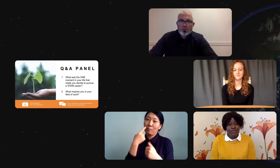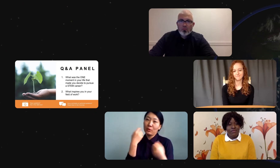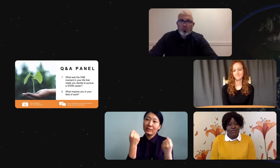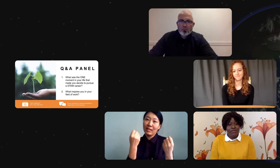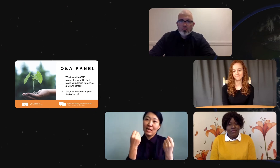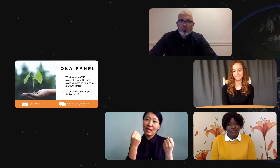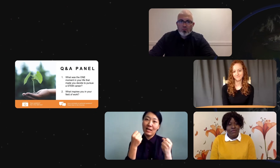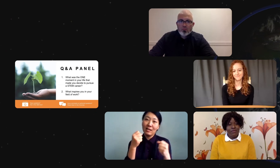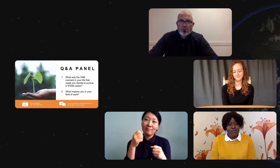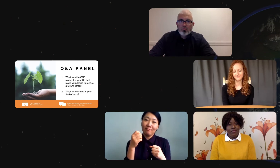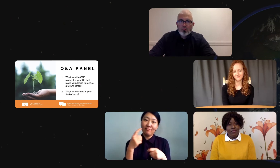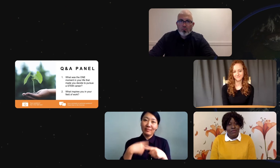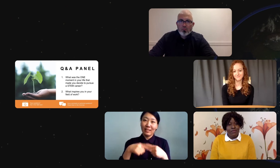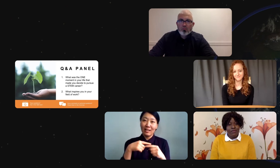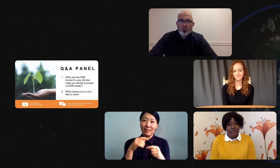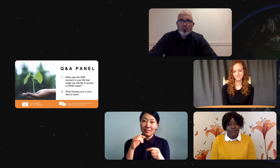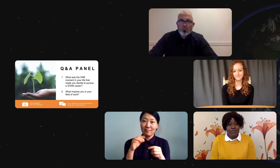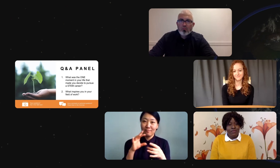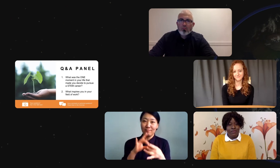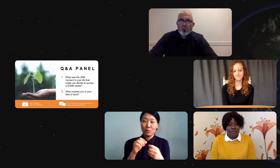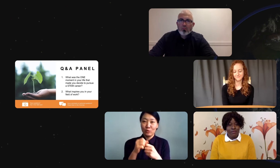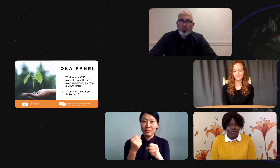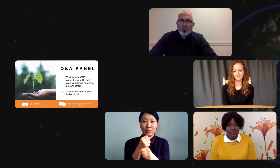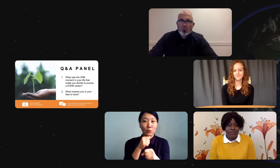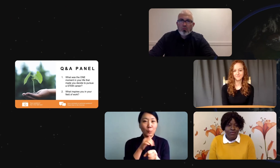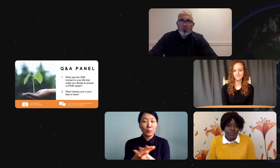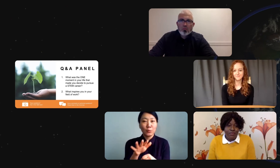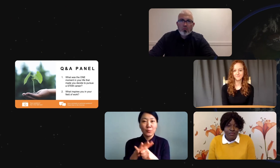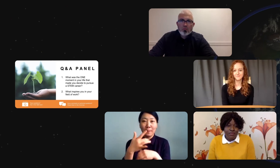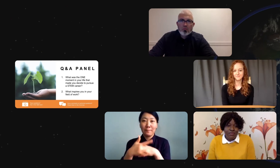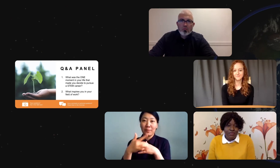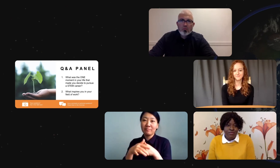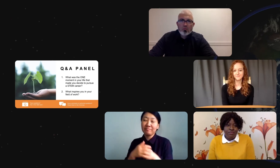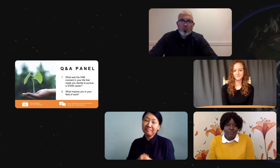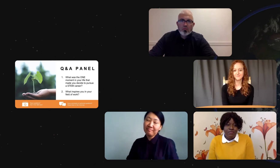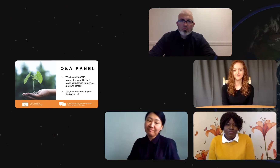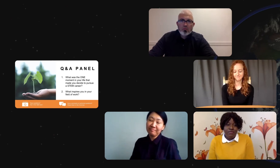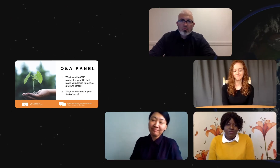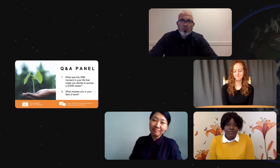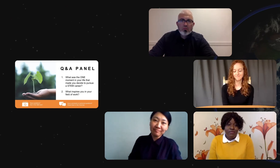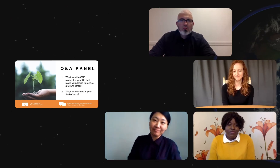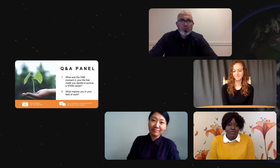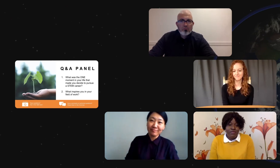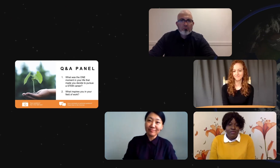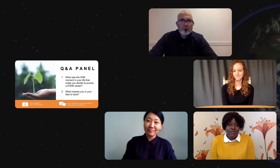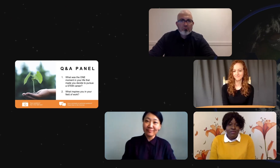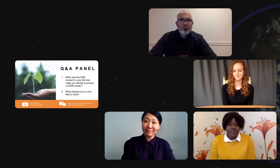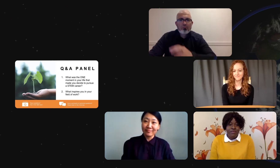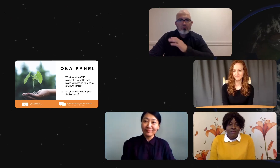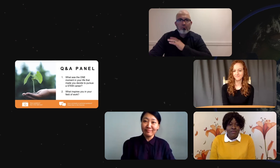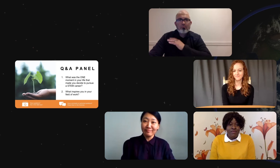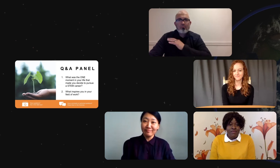vernacular that an interpreter would necessarily know. There's not enough of that education out there.